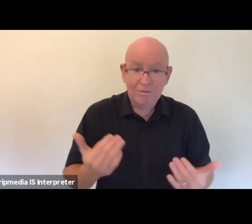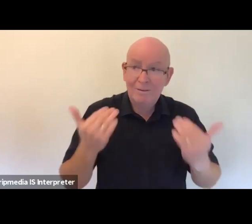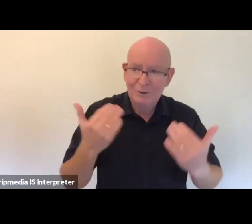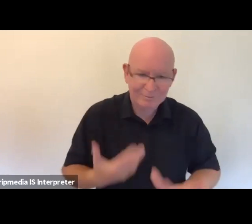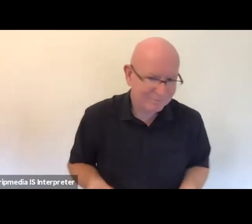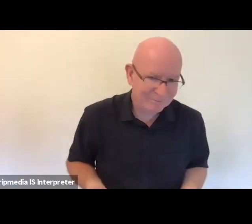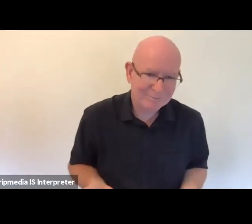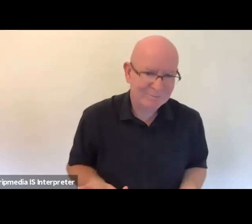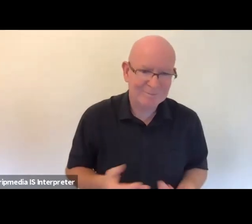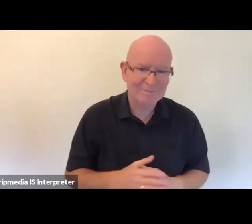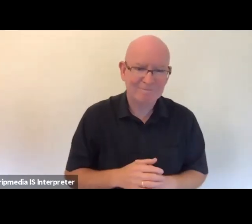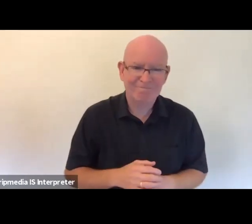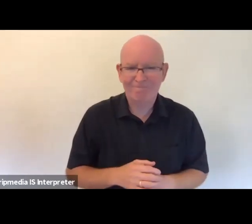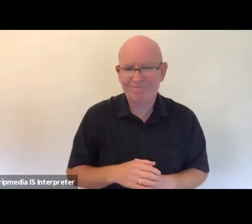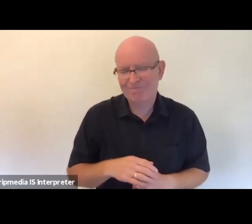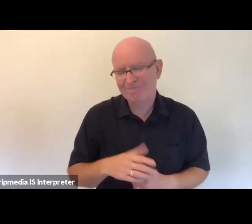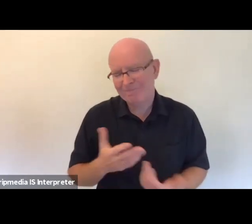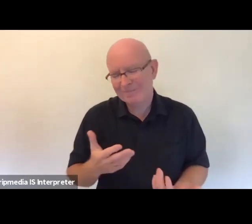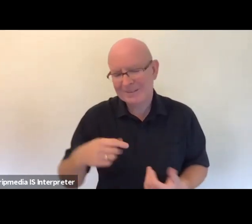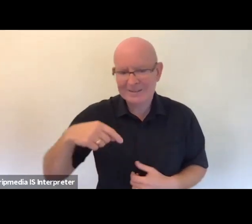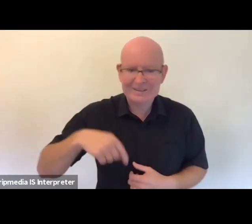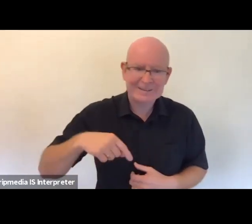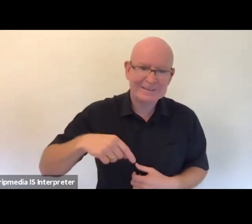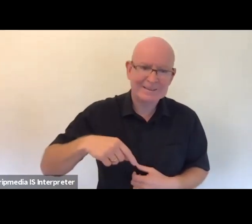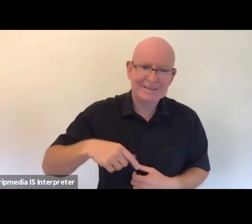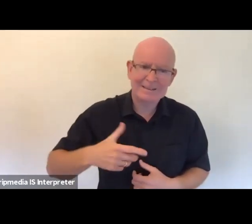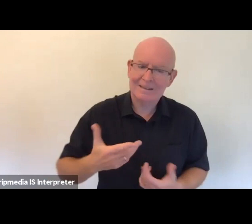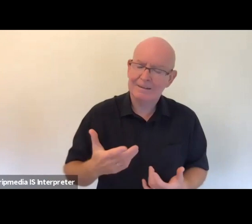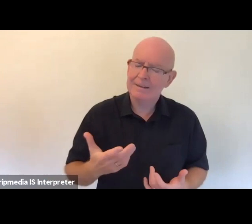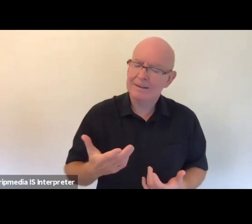terrible. And coming up also… those are, you know…